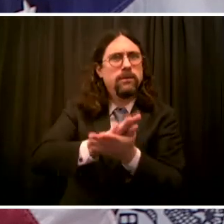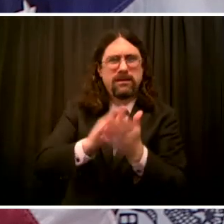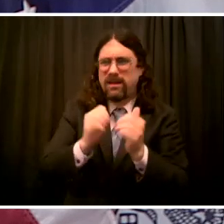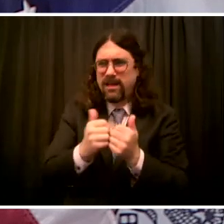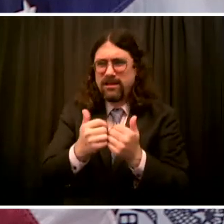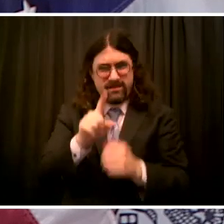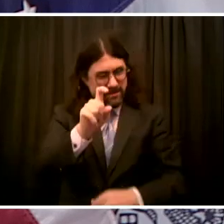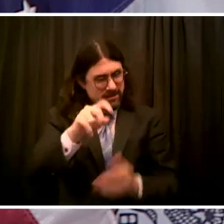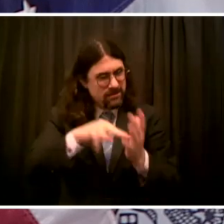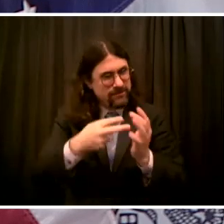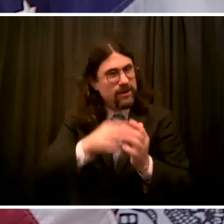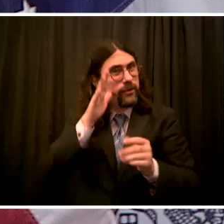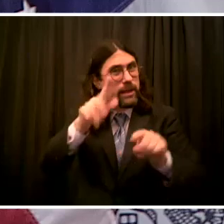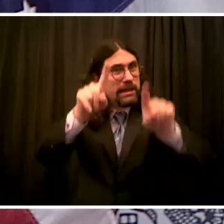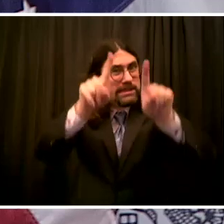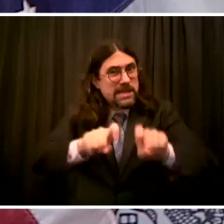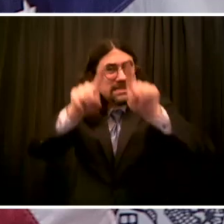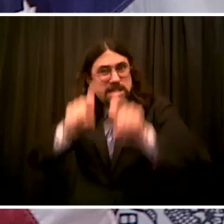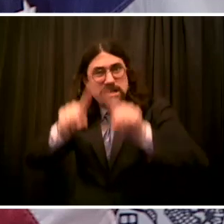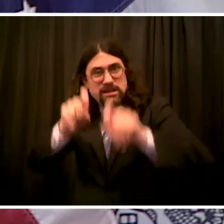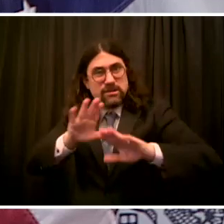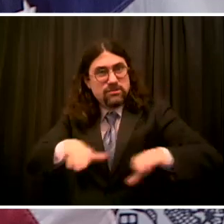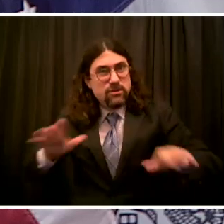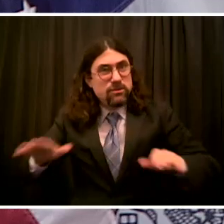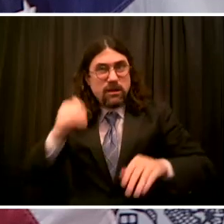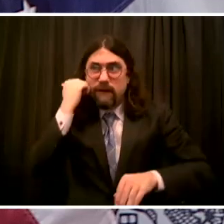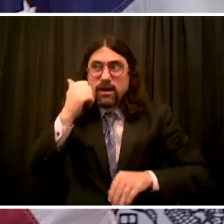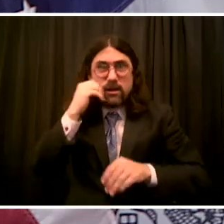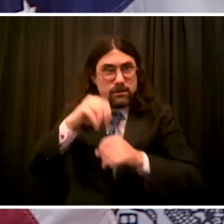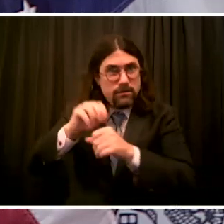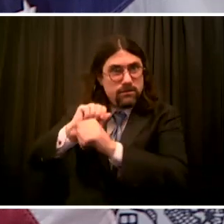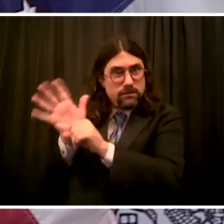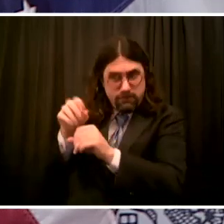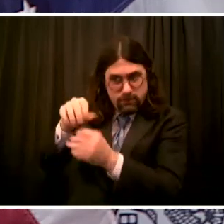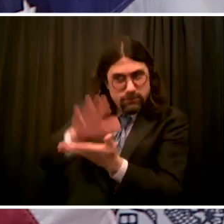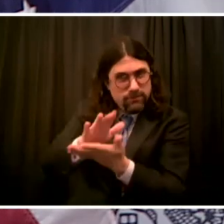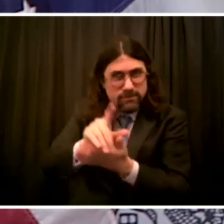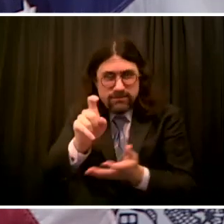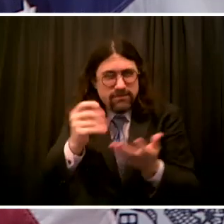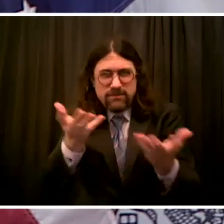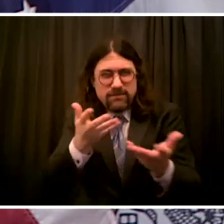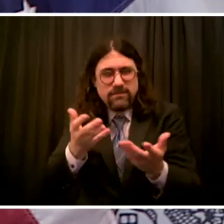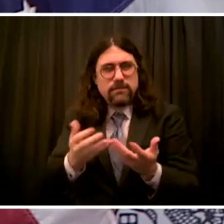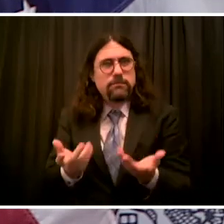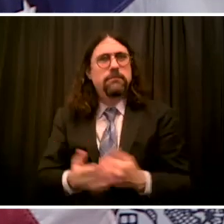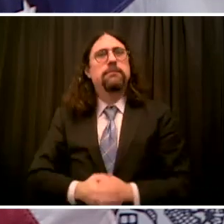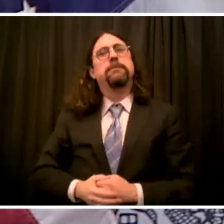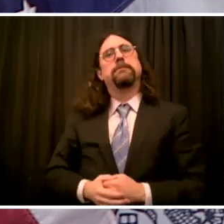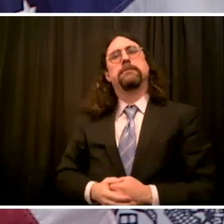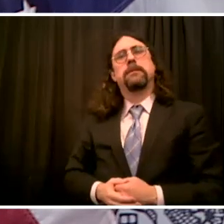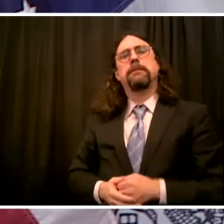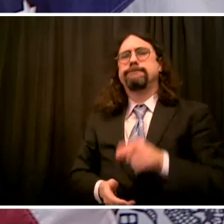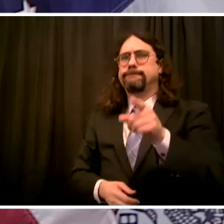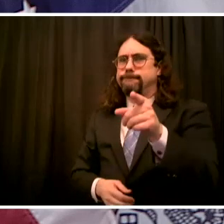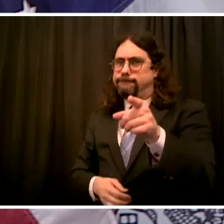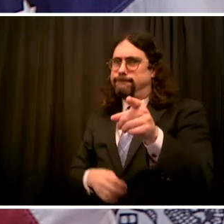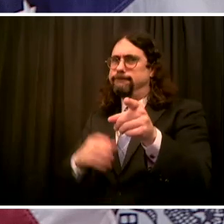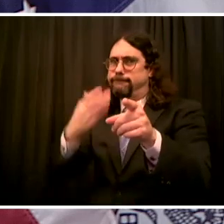SAFE? ITE SEMS SHTOR OF TESTING EVERY KID EVERY DAY I, DON'T KNOW HOW THE SCHOOLS COULD